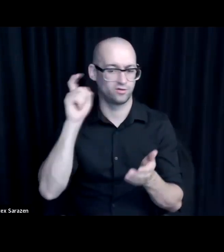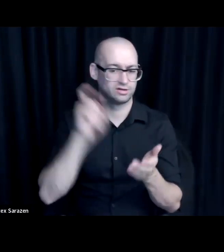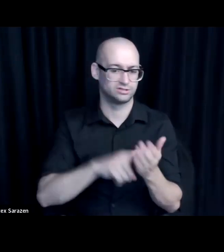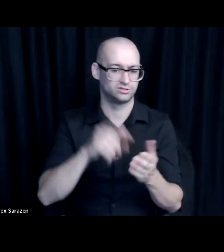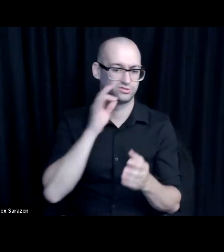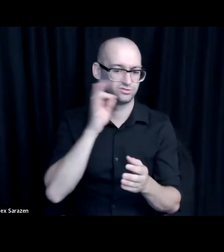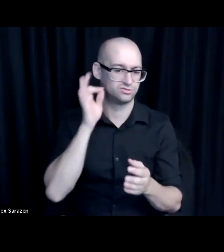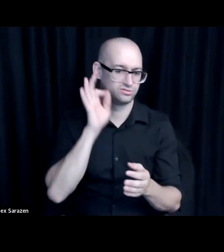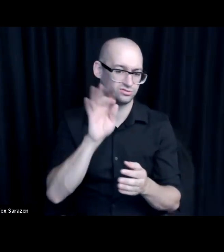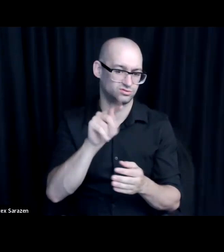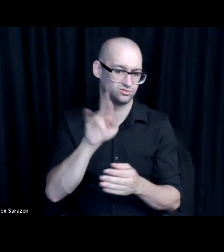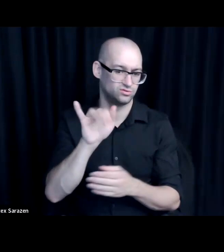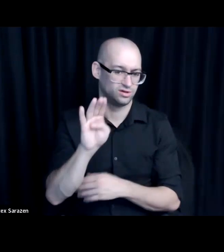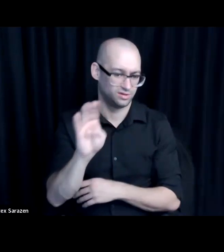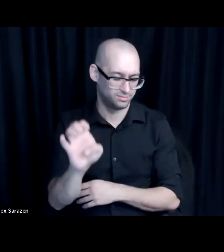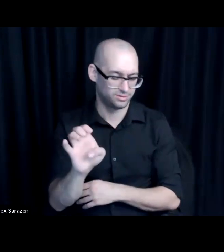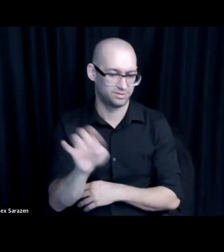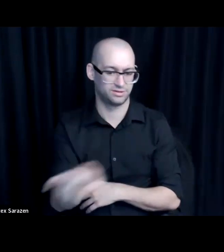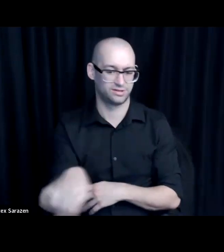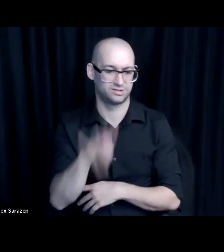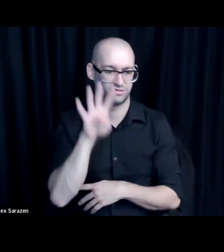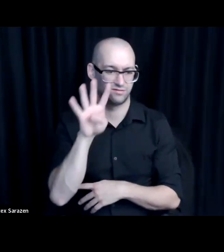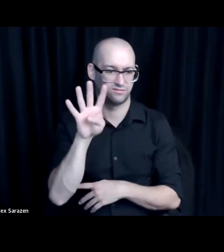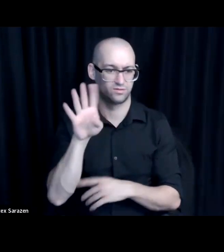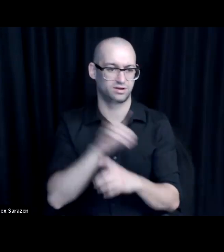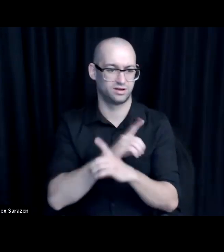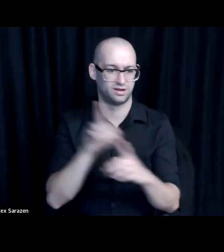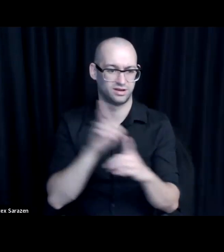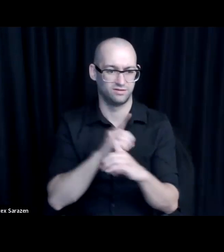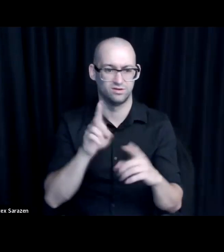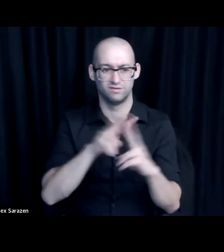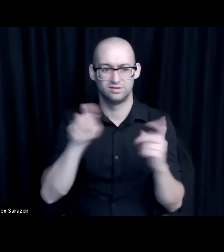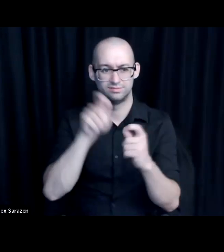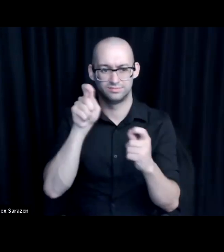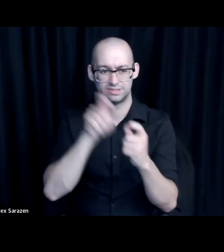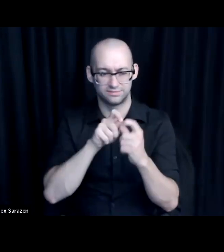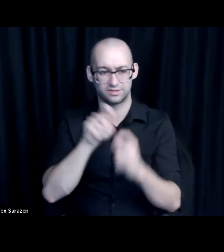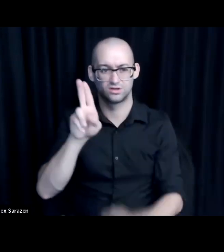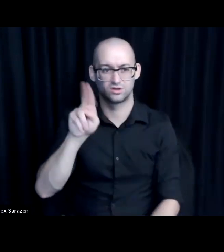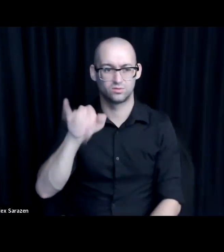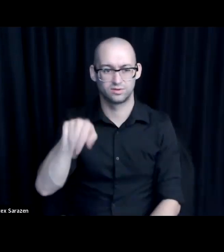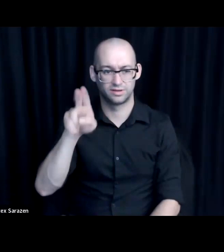they're for very unique facets that we work with. So as a Tribal representative.